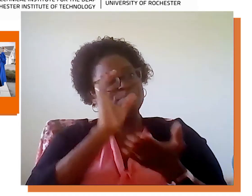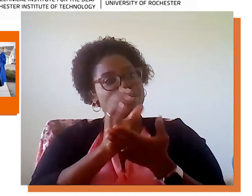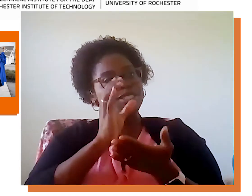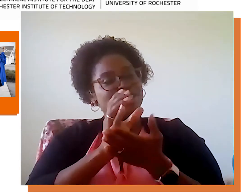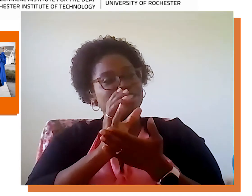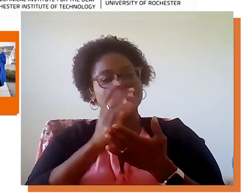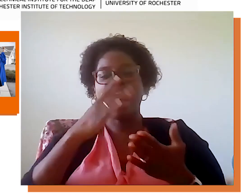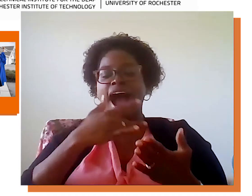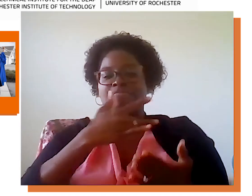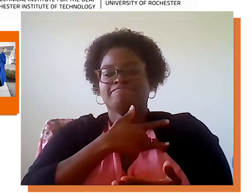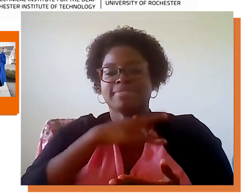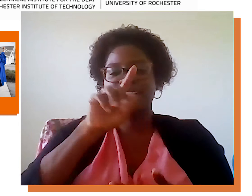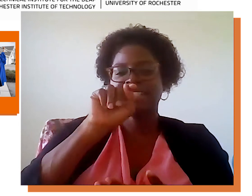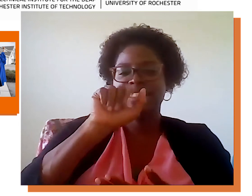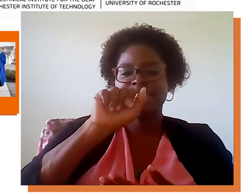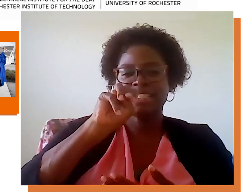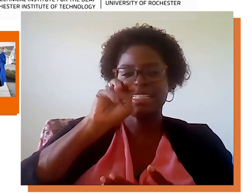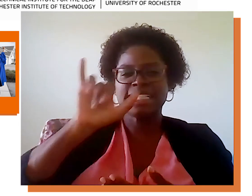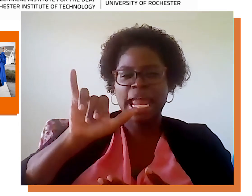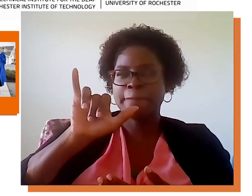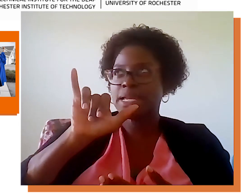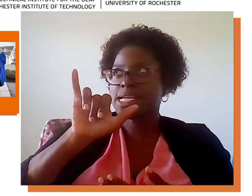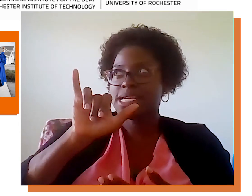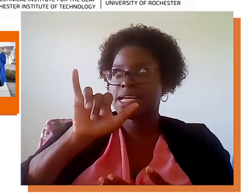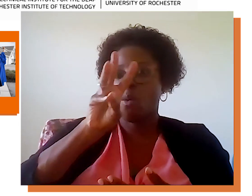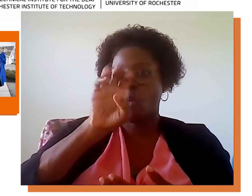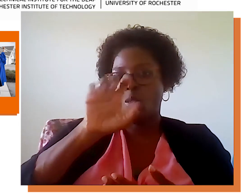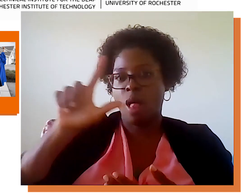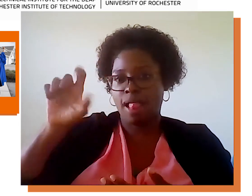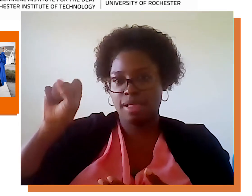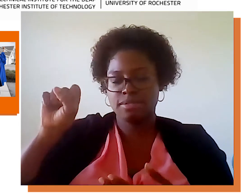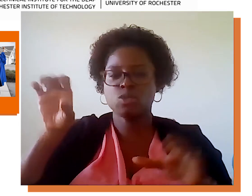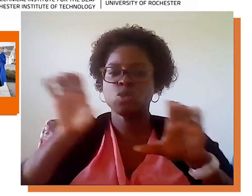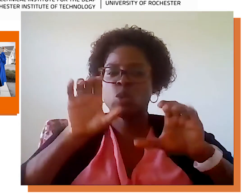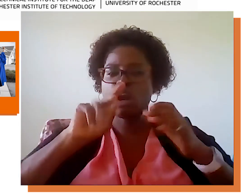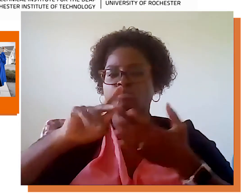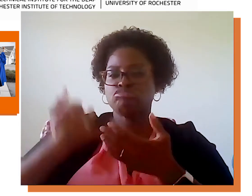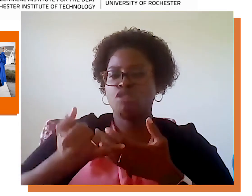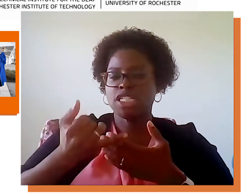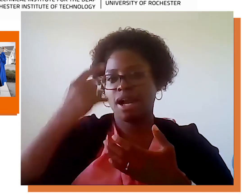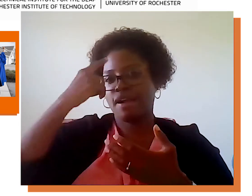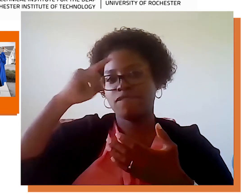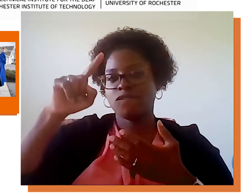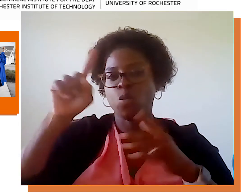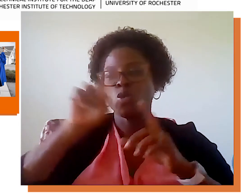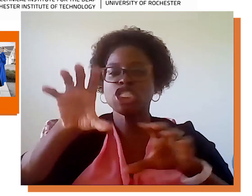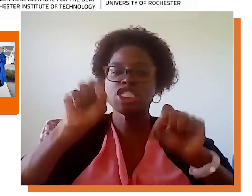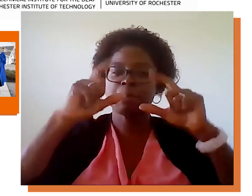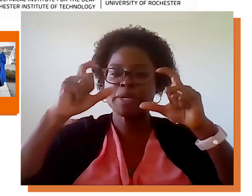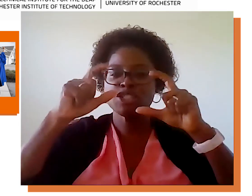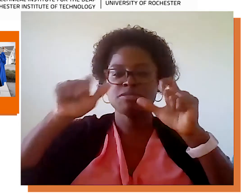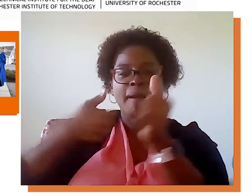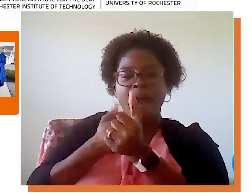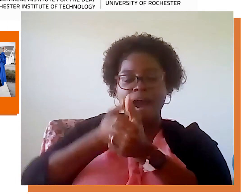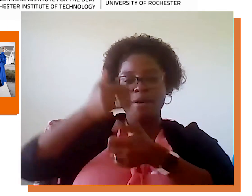All right, when I look at this picture, it was Tammy Wells. She did a project.